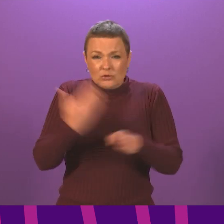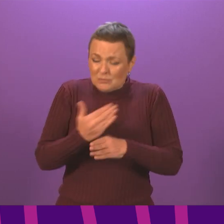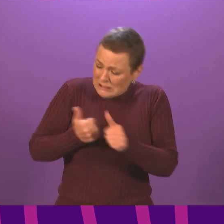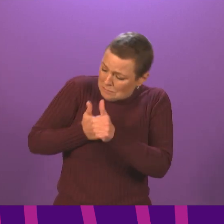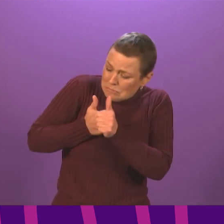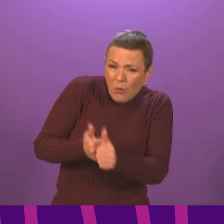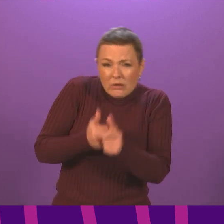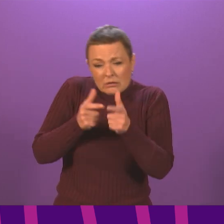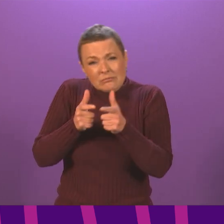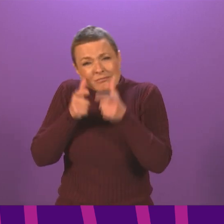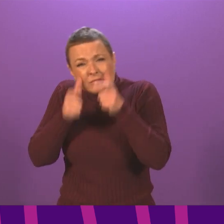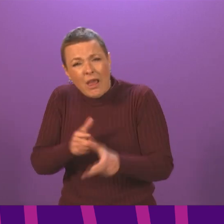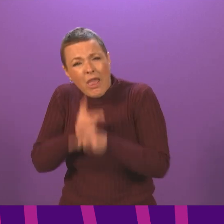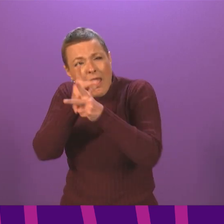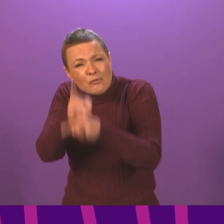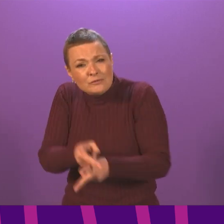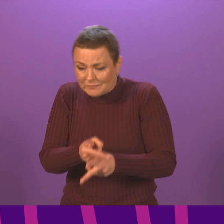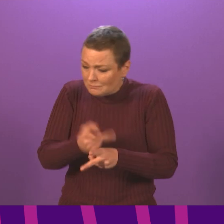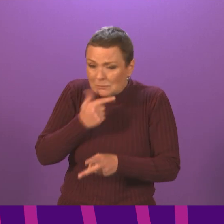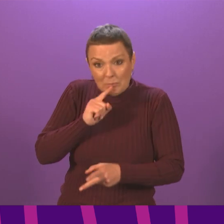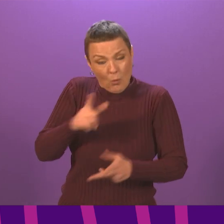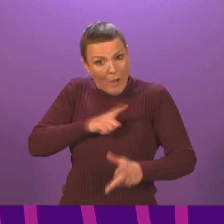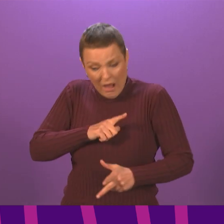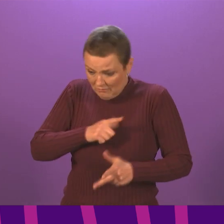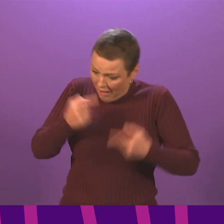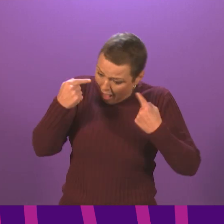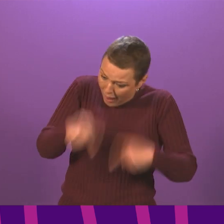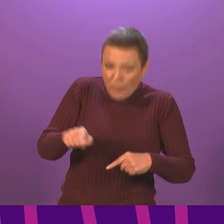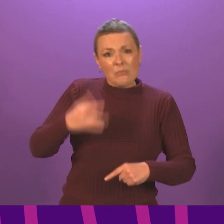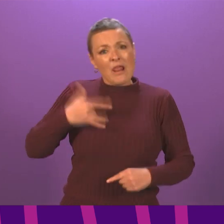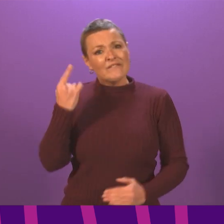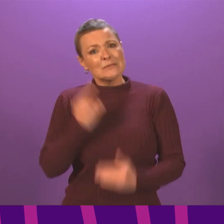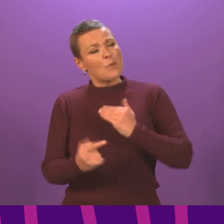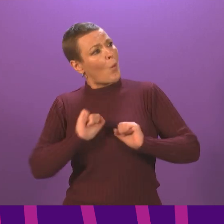and caring for people so that they can continue to live as independently as possible in their